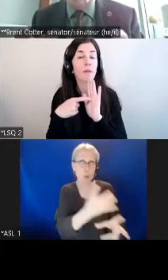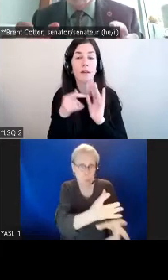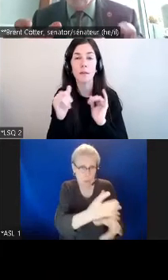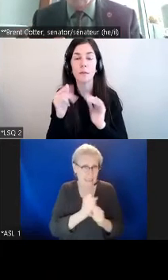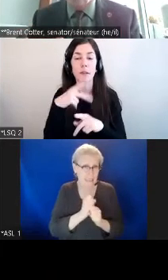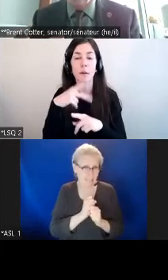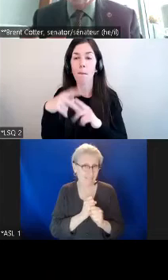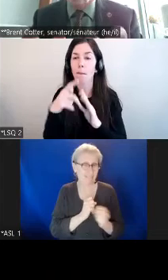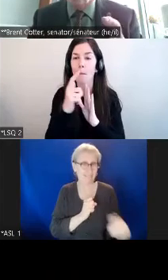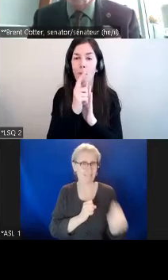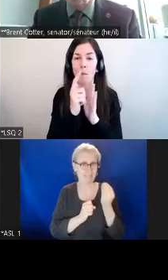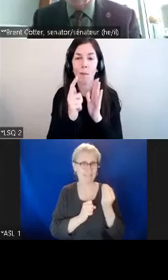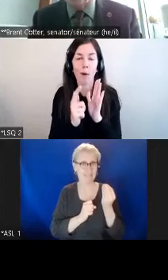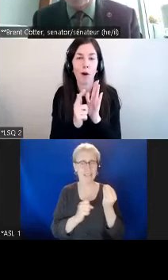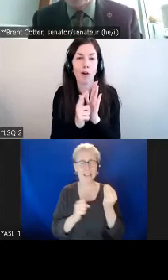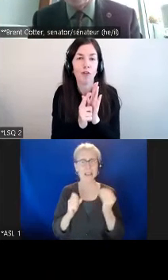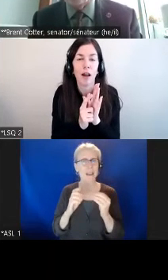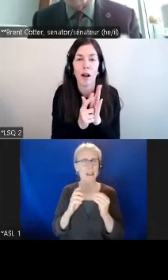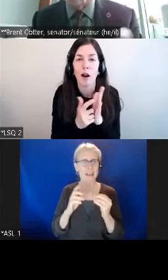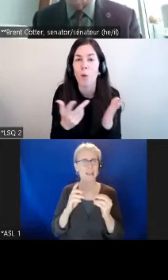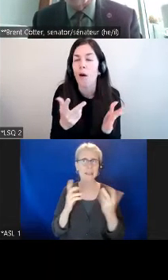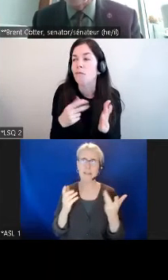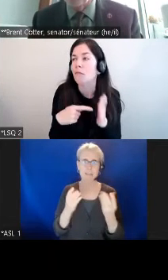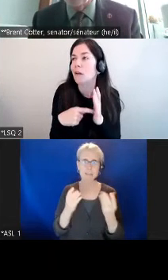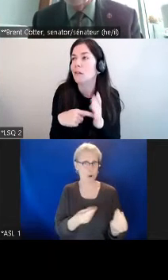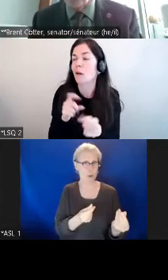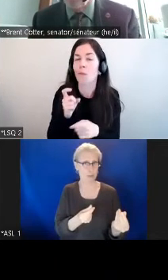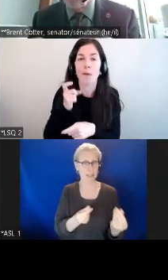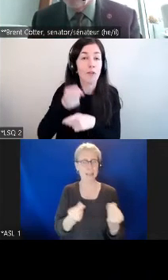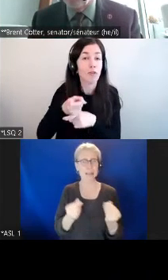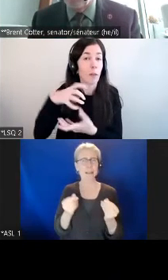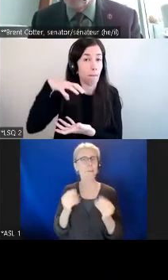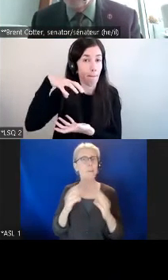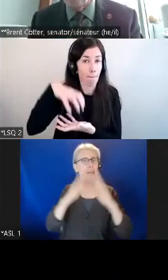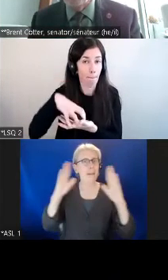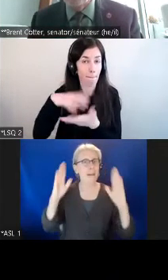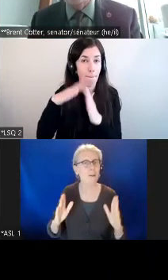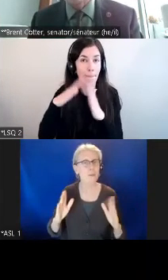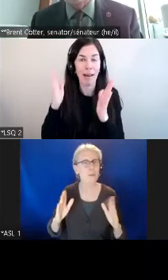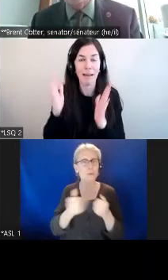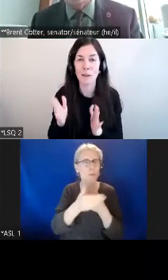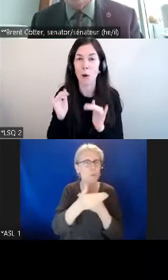AND THE HOUSE AND THE ROOMS INSIDE IT ARE WHERE THE REGULATIONS ARE. ALL THE DETAILS. YOU SAID